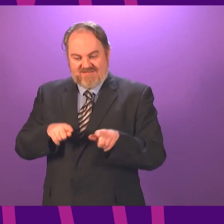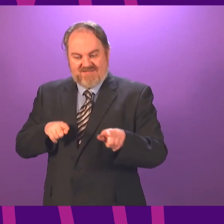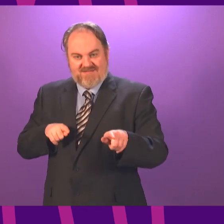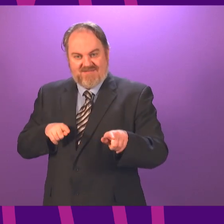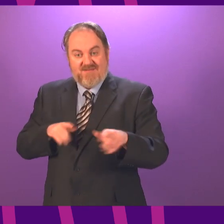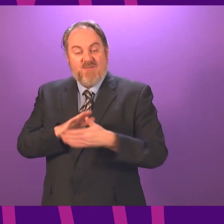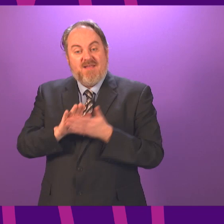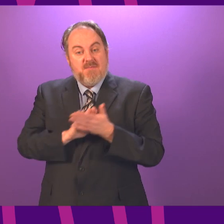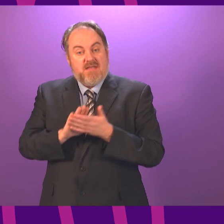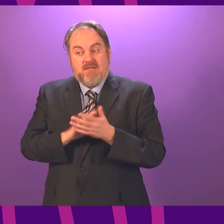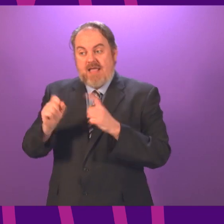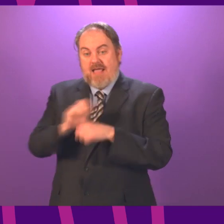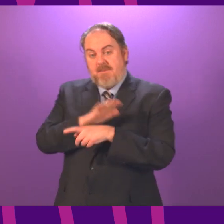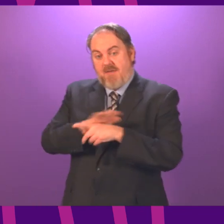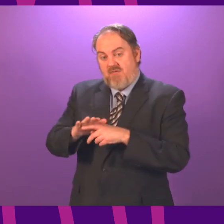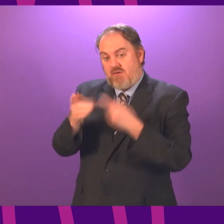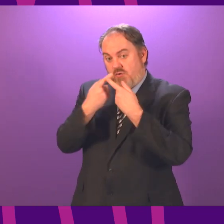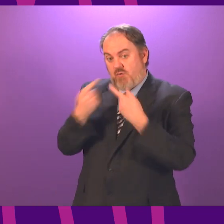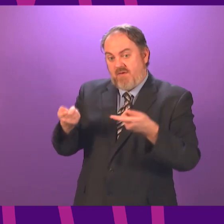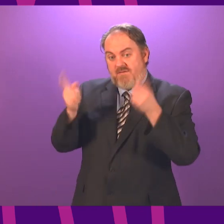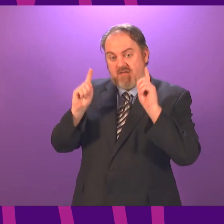A University of Edinburgh study that was published this week found that getting the jab can cut